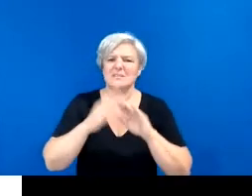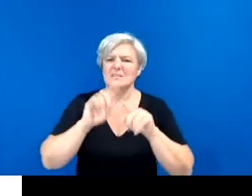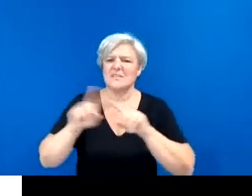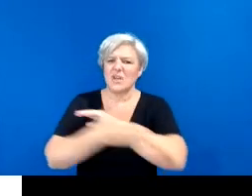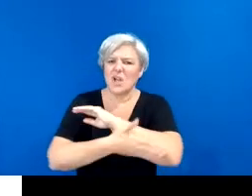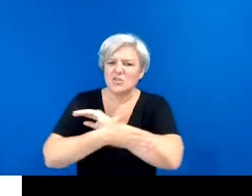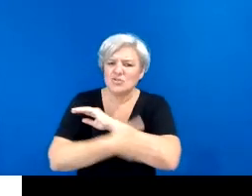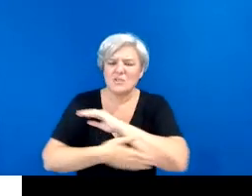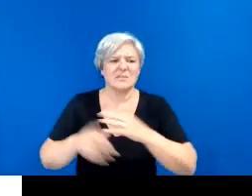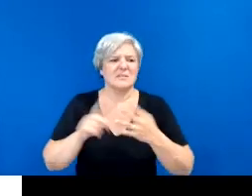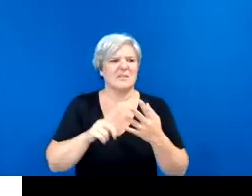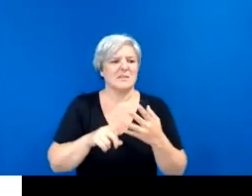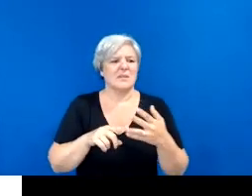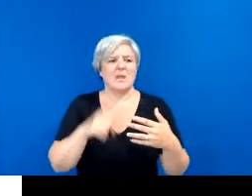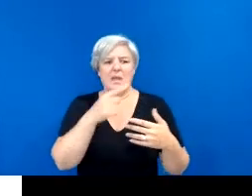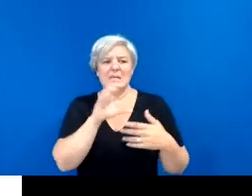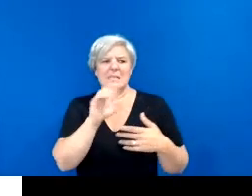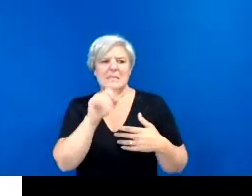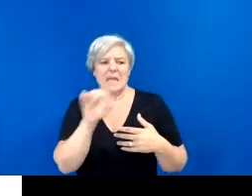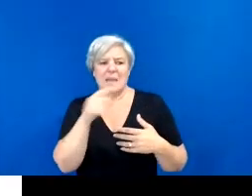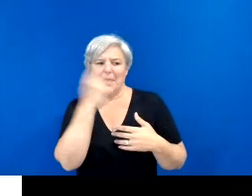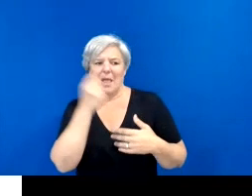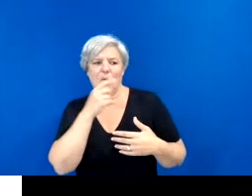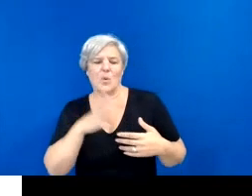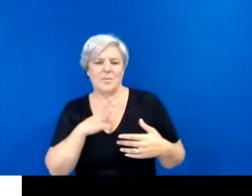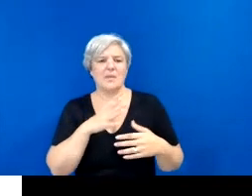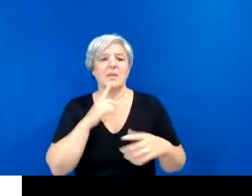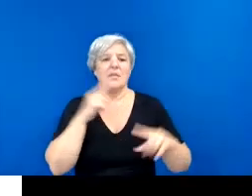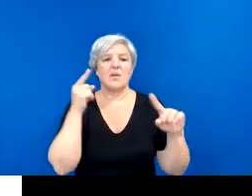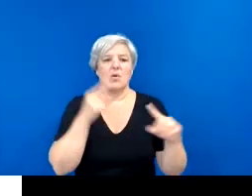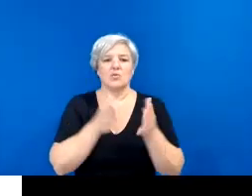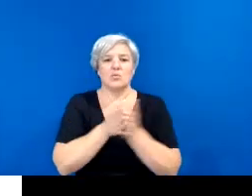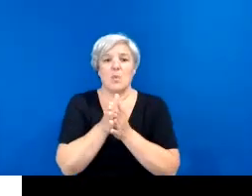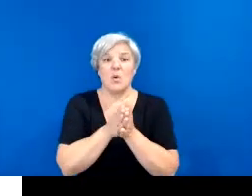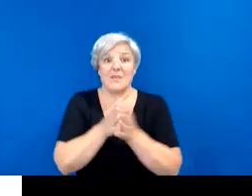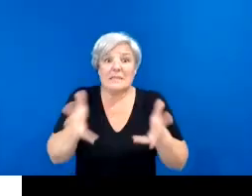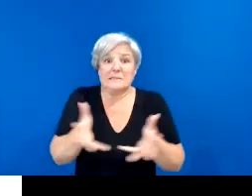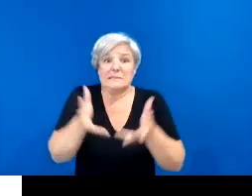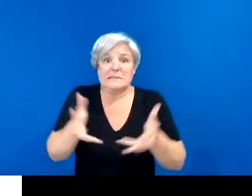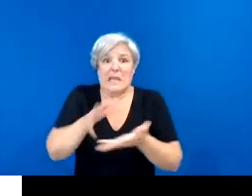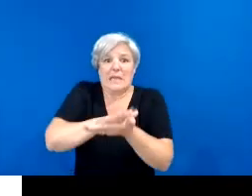Cite Black Women is a movement that seeks to motivate those in academia to pursue,